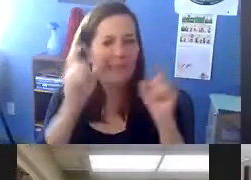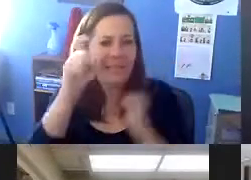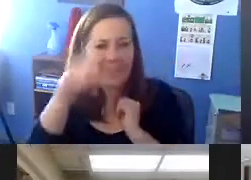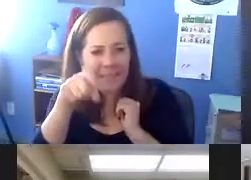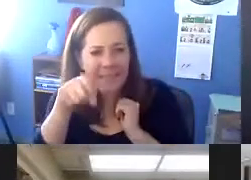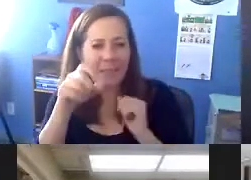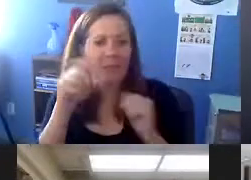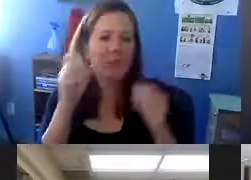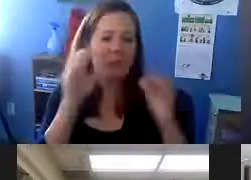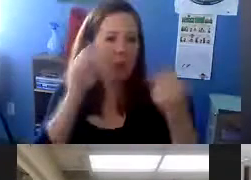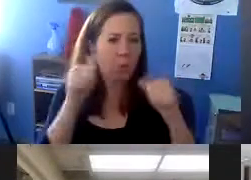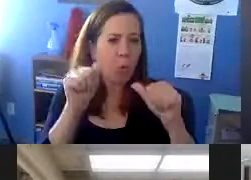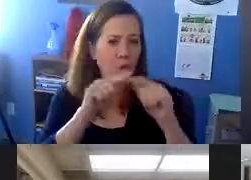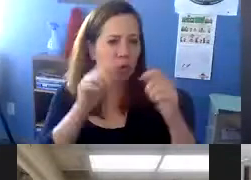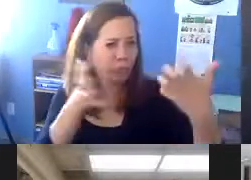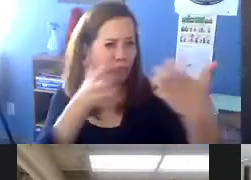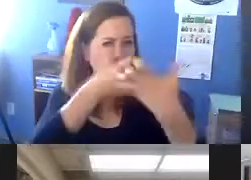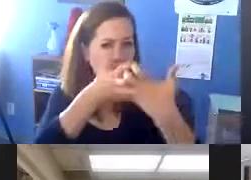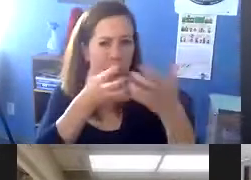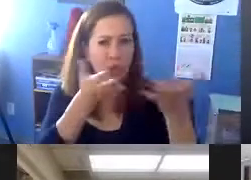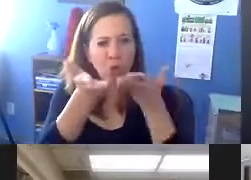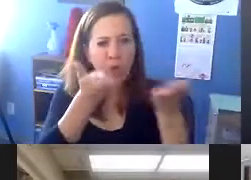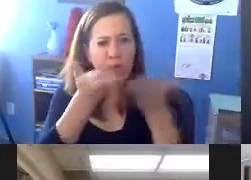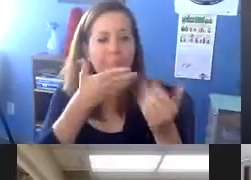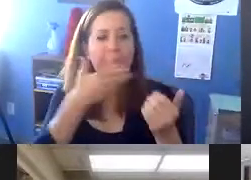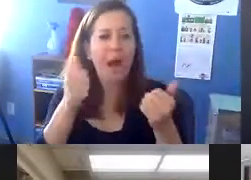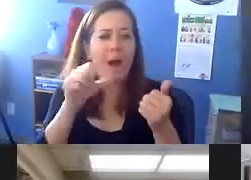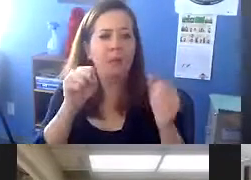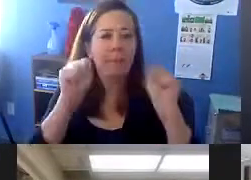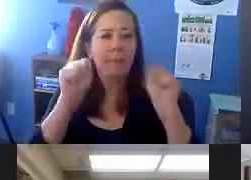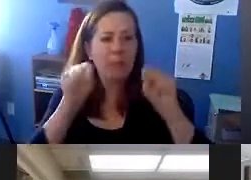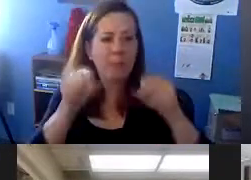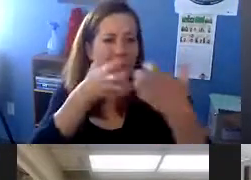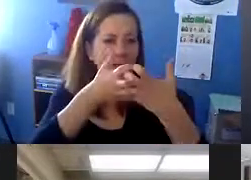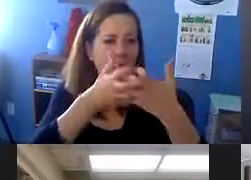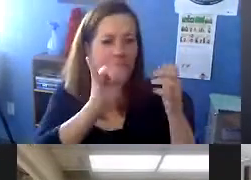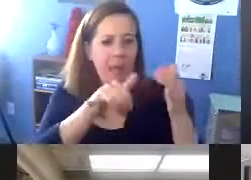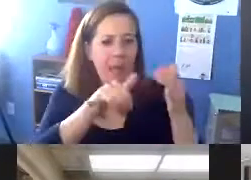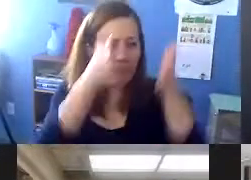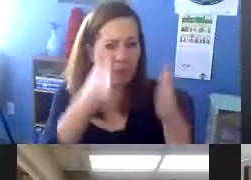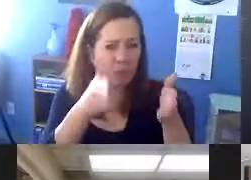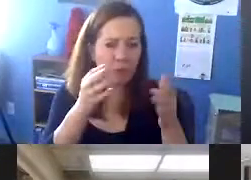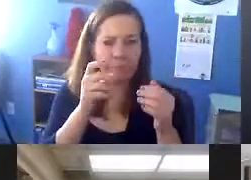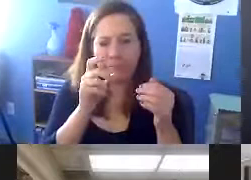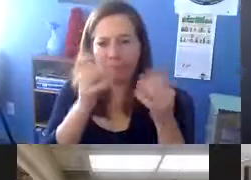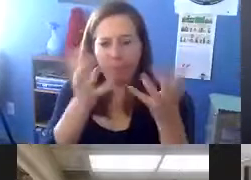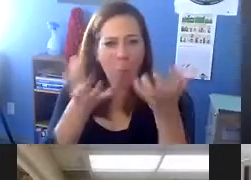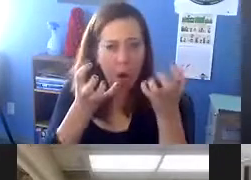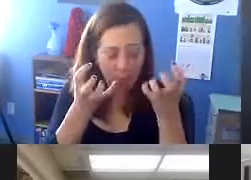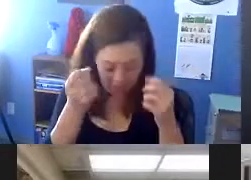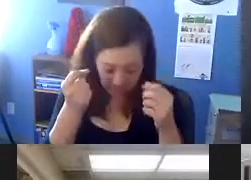need, and try to match their services best as possible meeting the person's needs and desires.